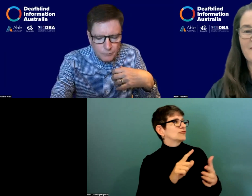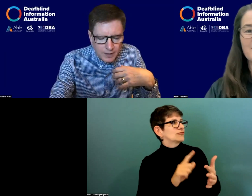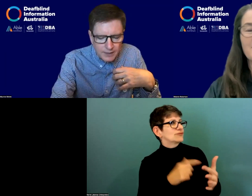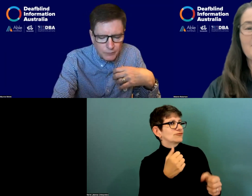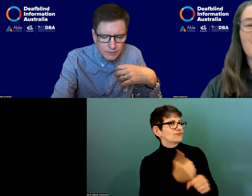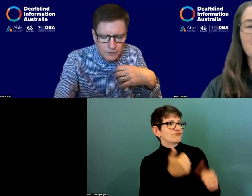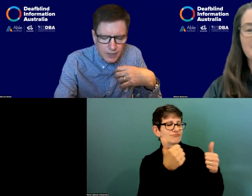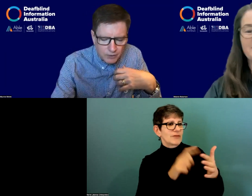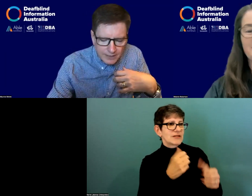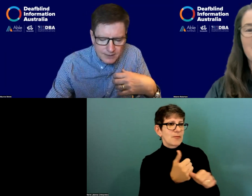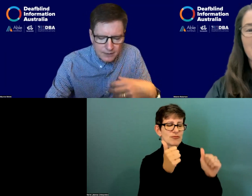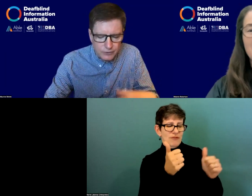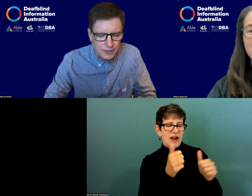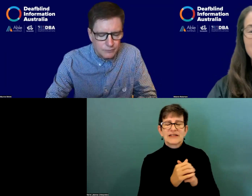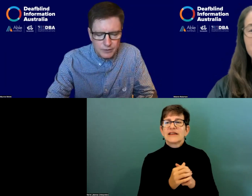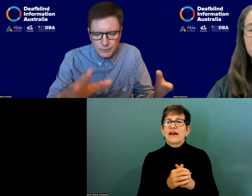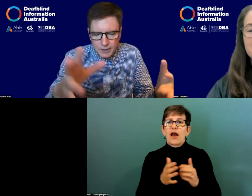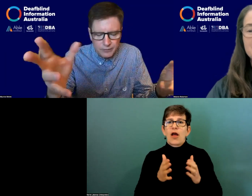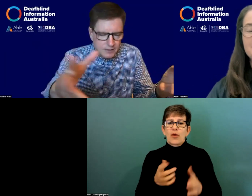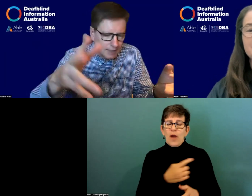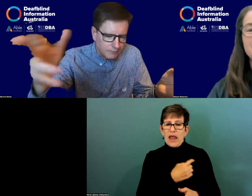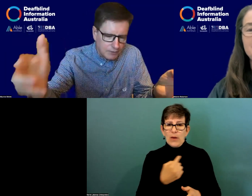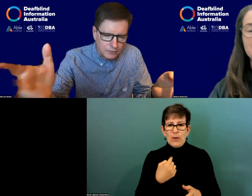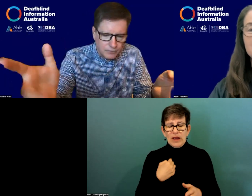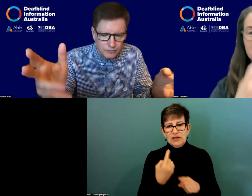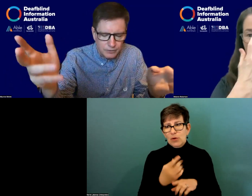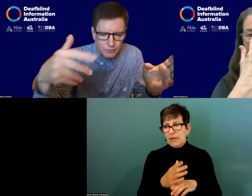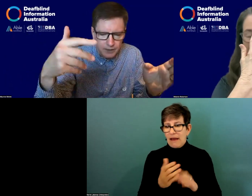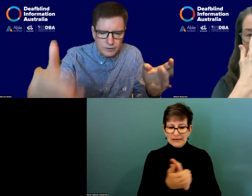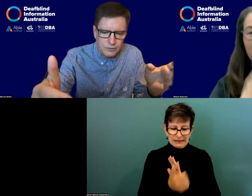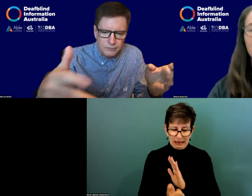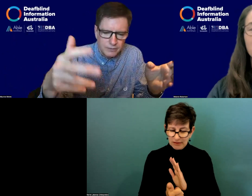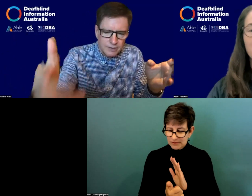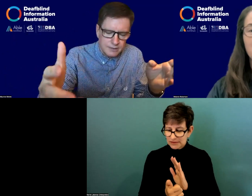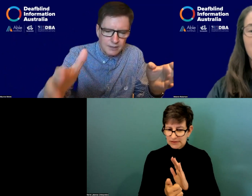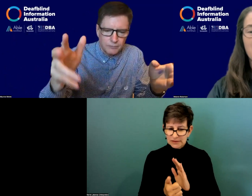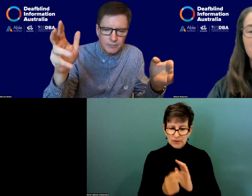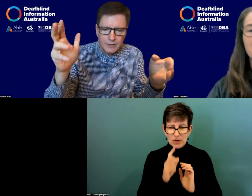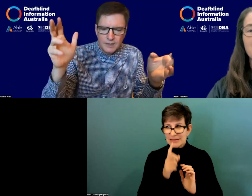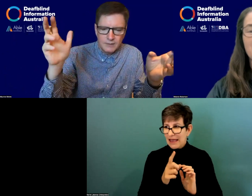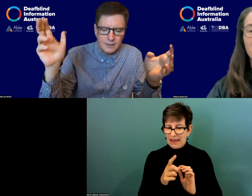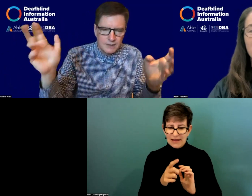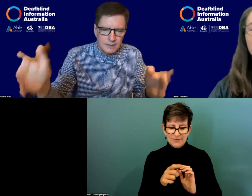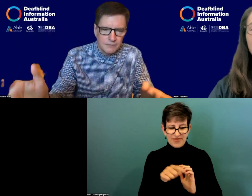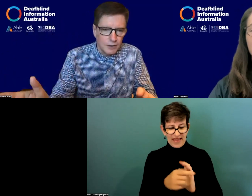In the way that we generalise skills we always say you want to do a skill in a different